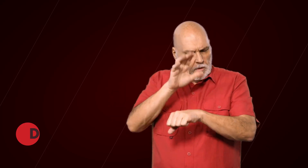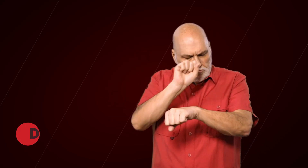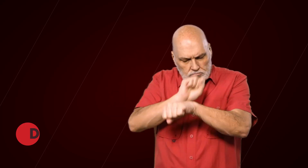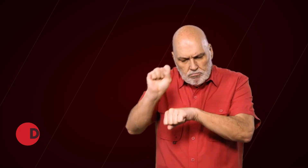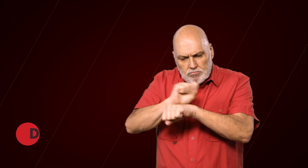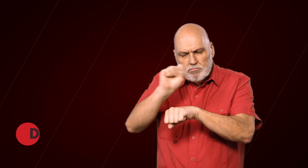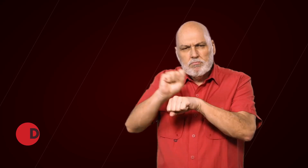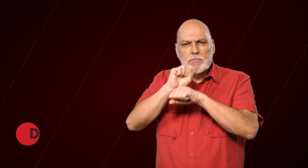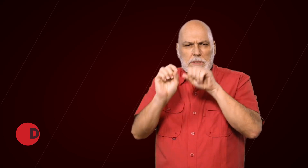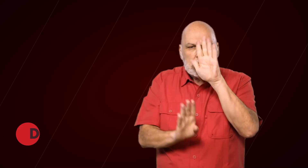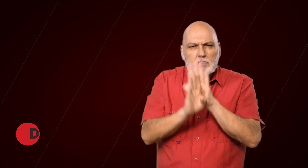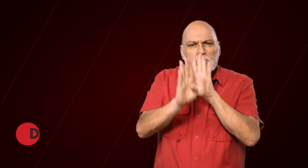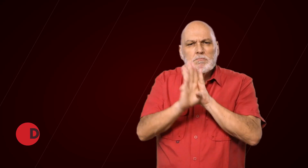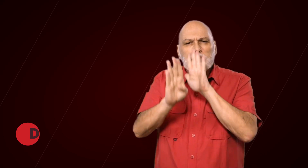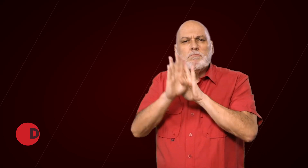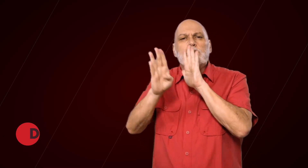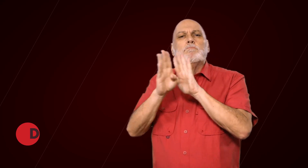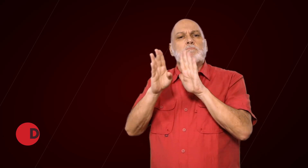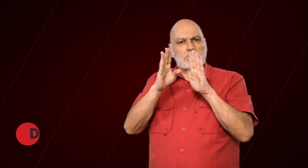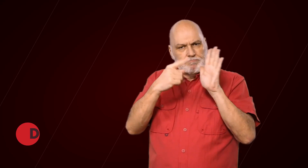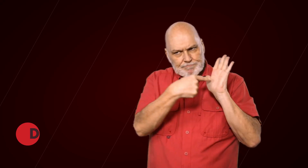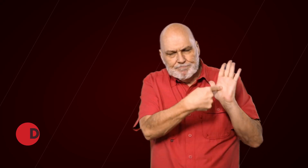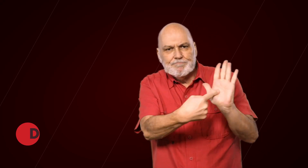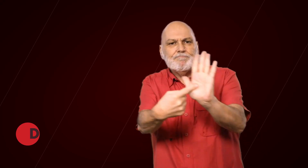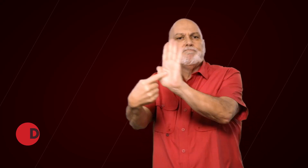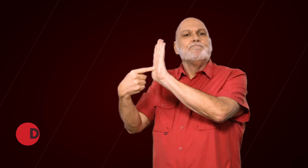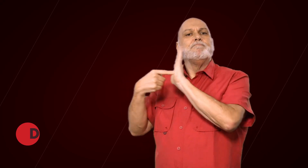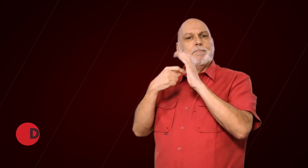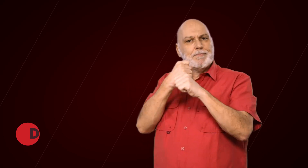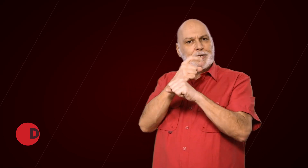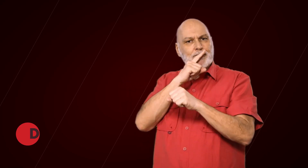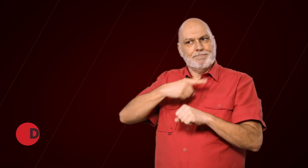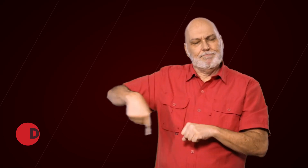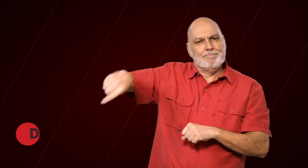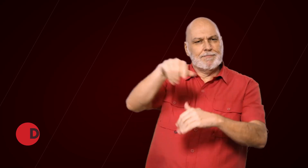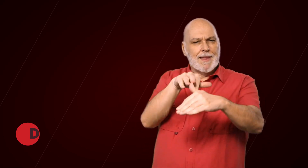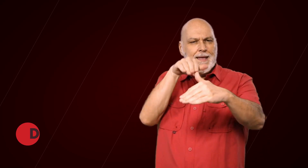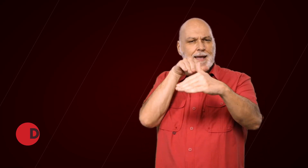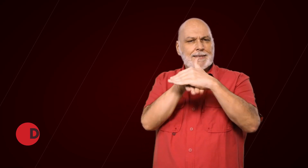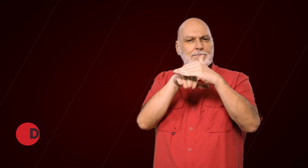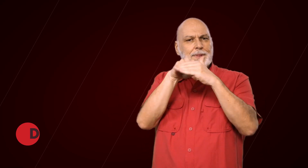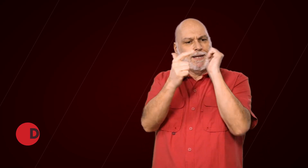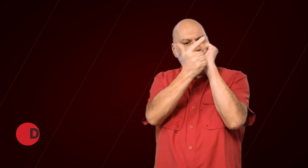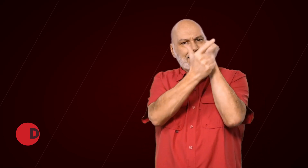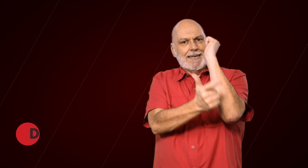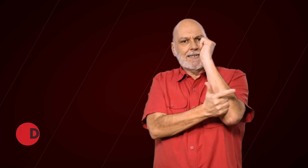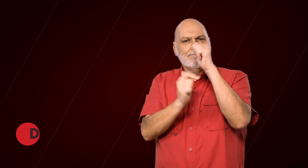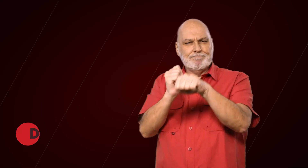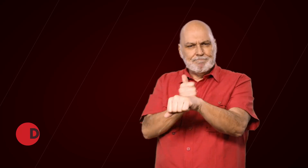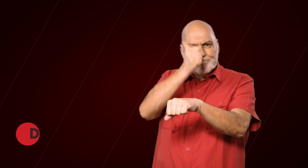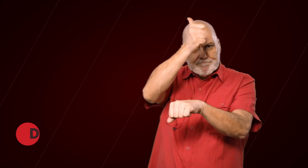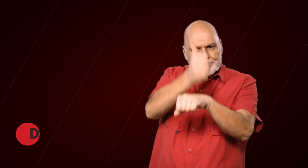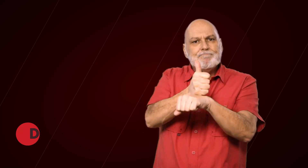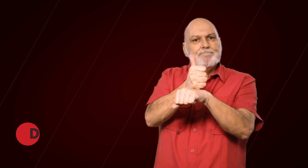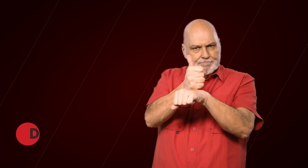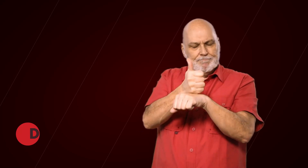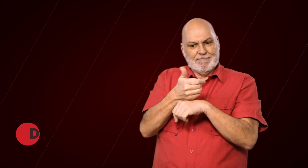"We are now working to develop and introduce comprehensive